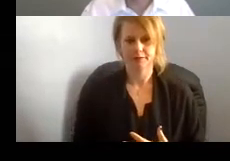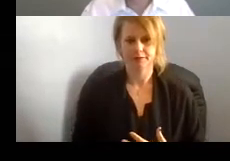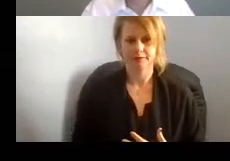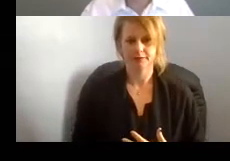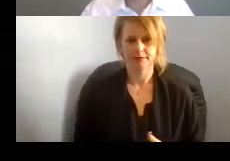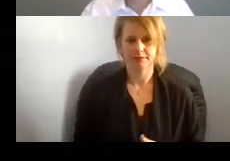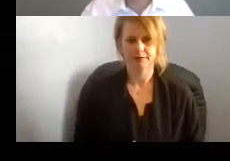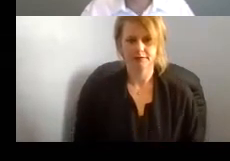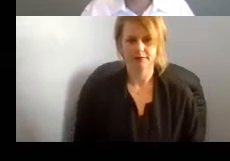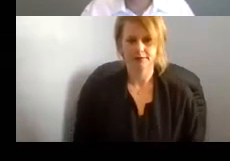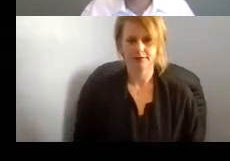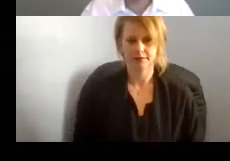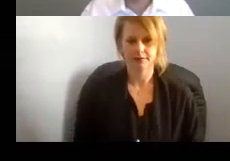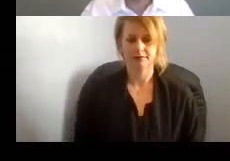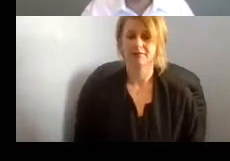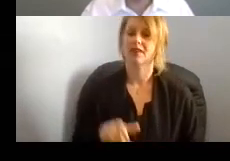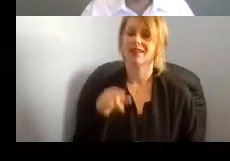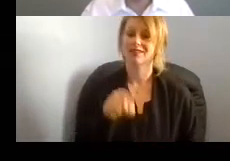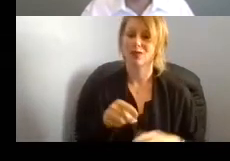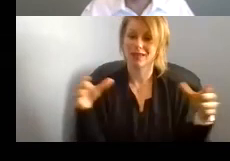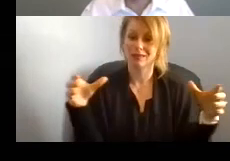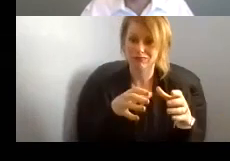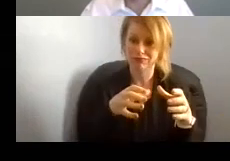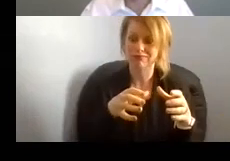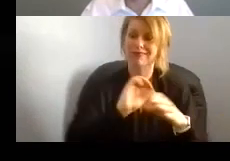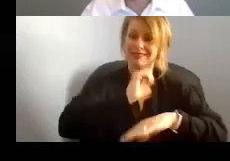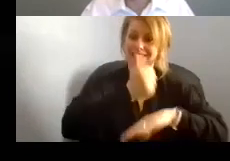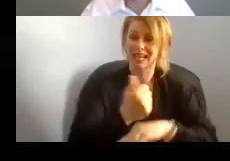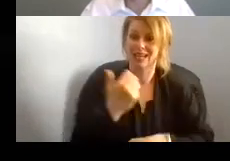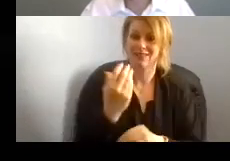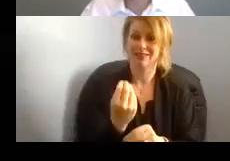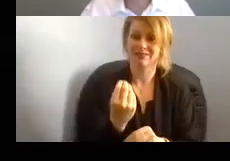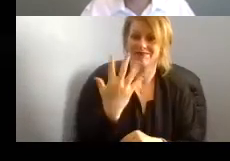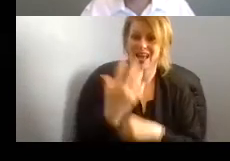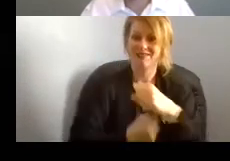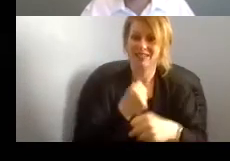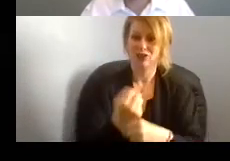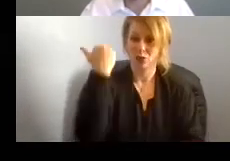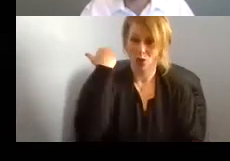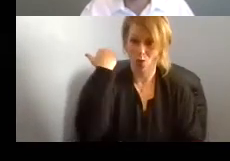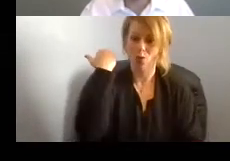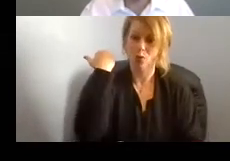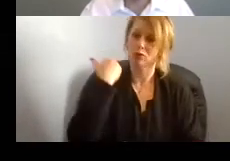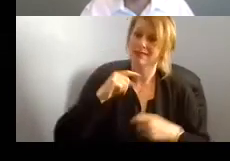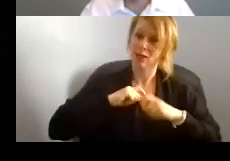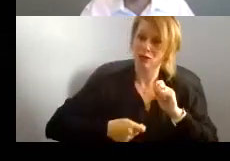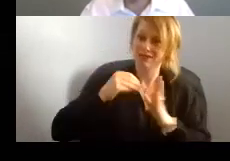And these groups came together more than five years ago with a common conviction that grieving students need the support of the school community.